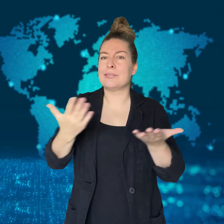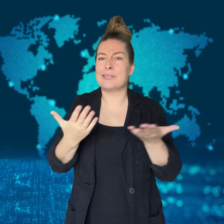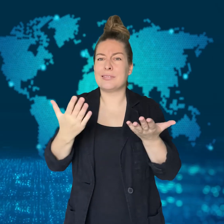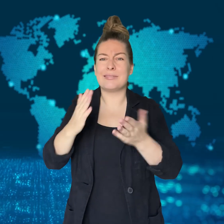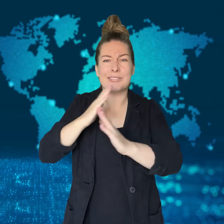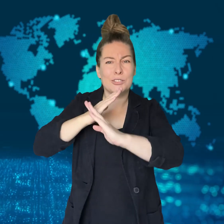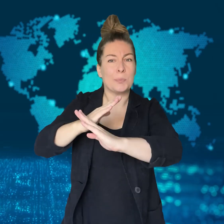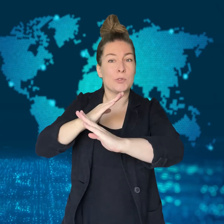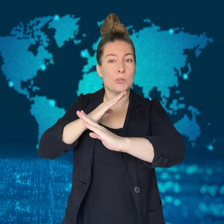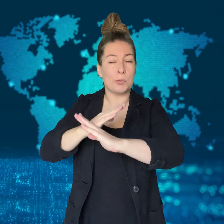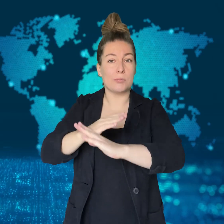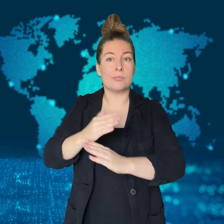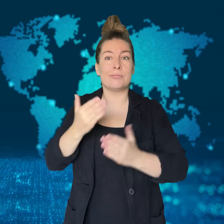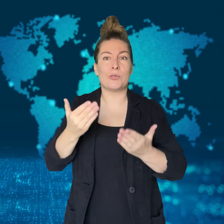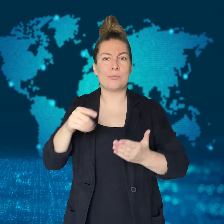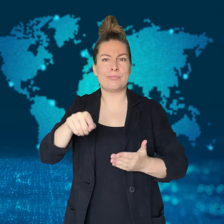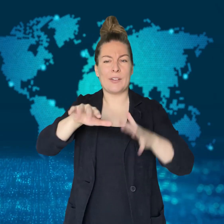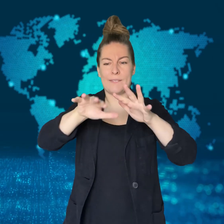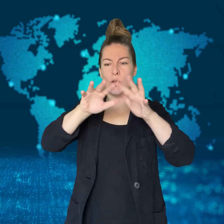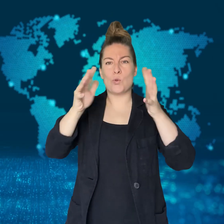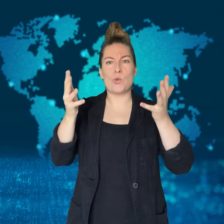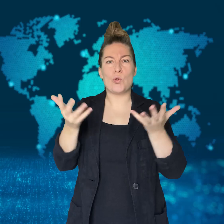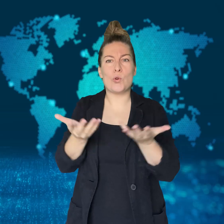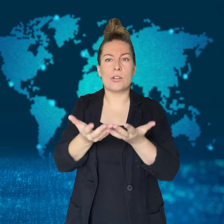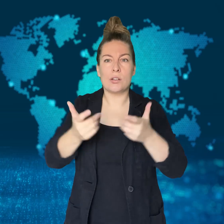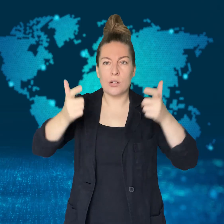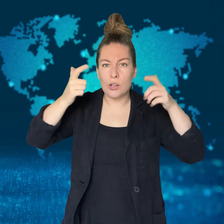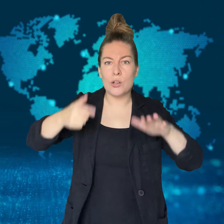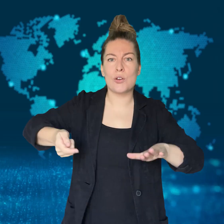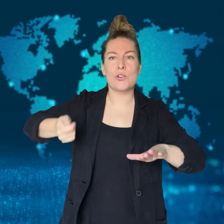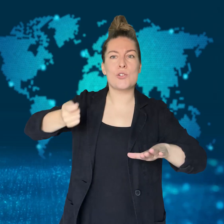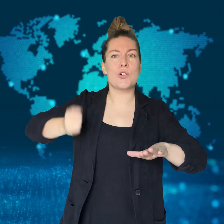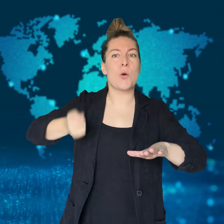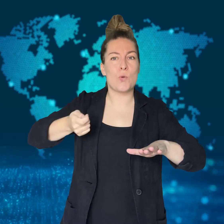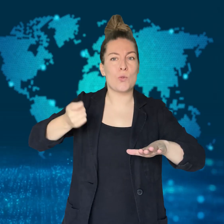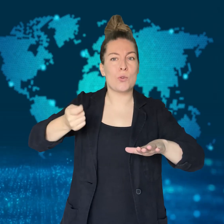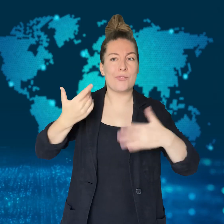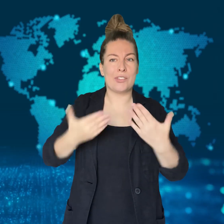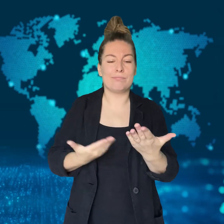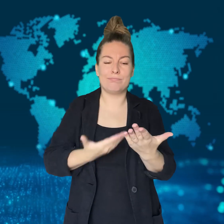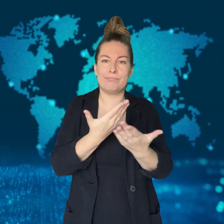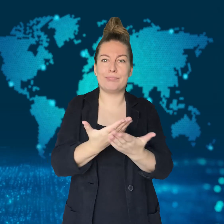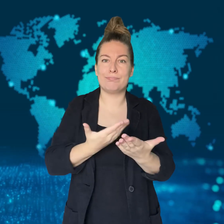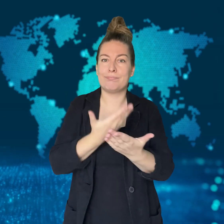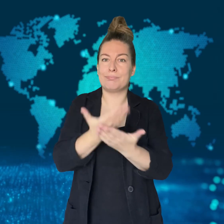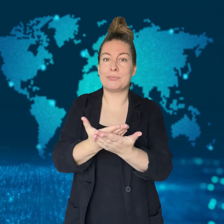Iran entered the fighting with a barrage of